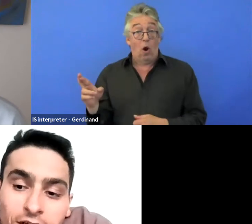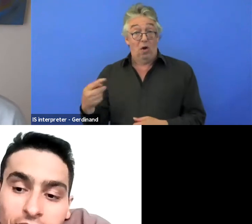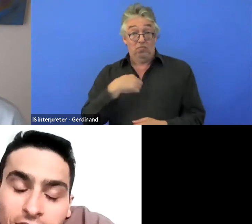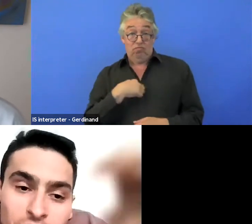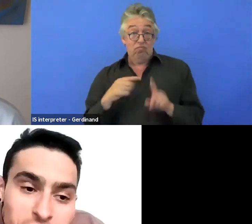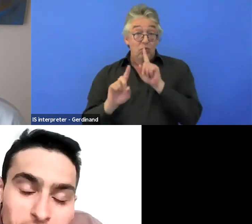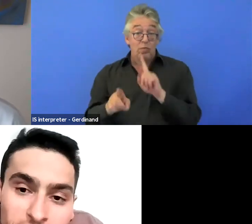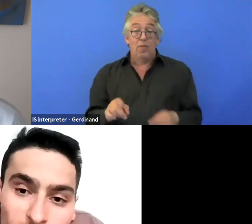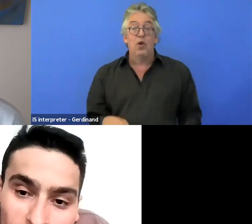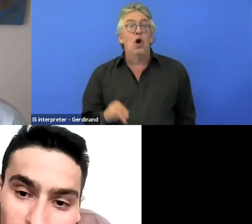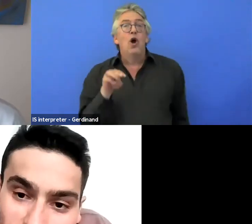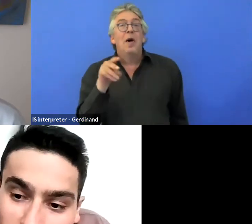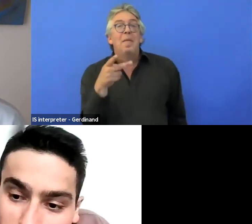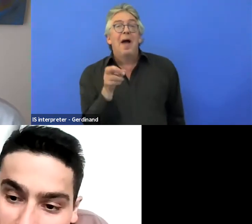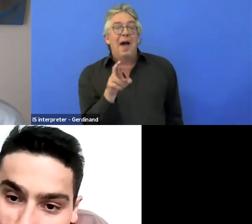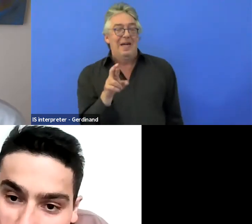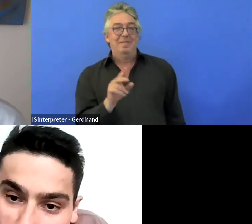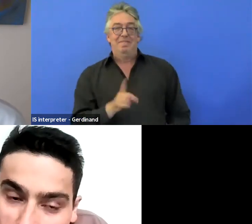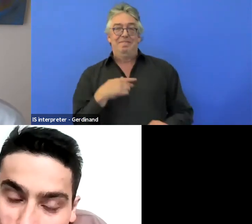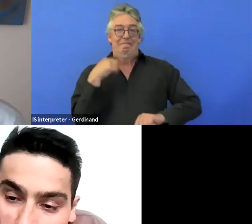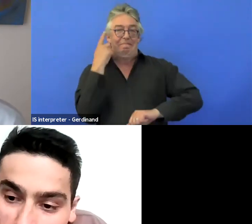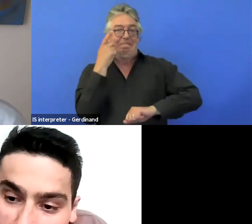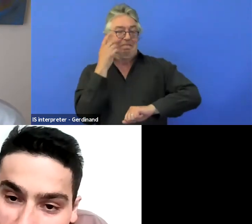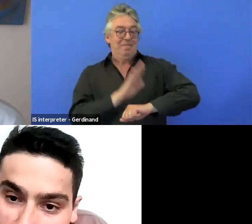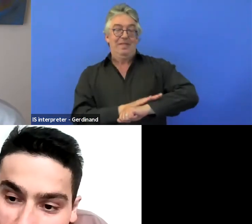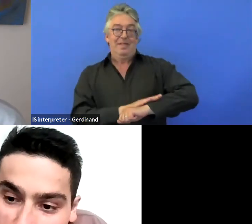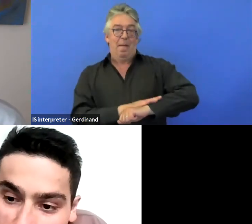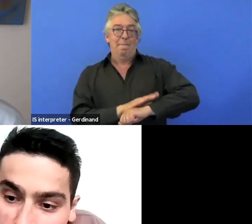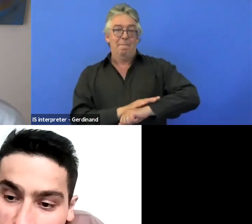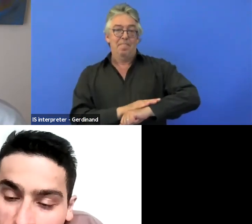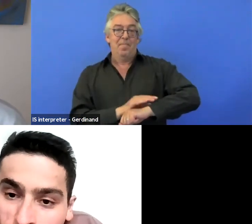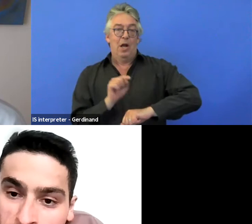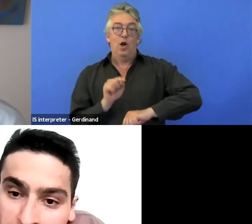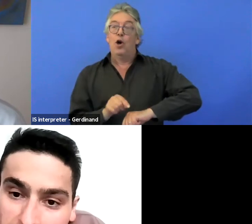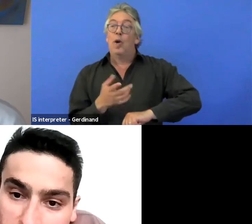I am mindful of the time. We need to finish this session at 16.15.